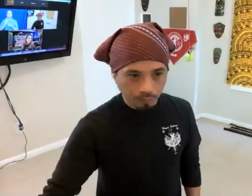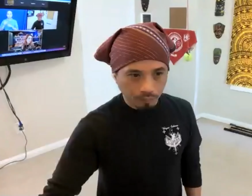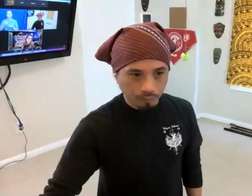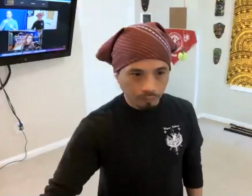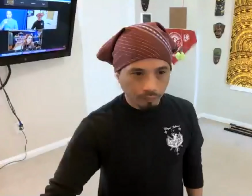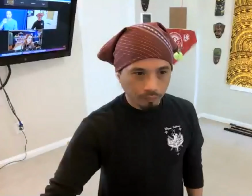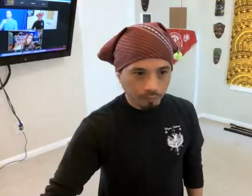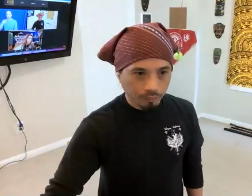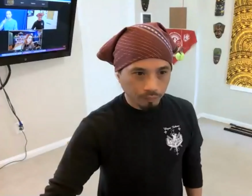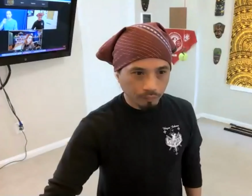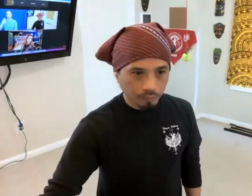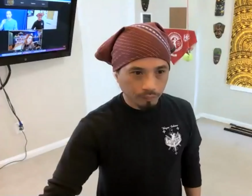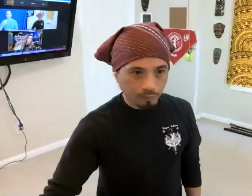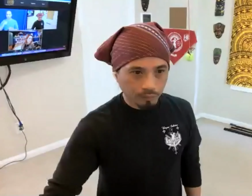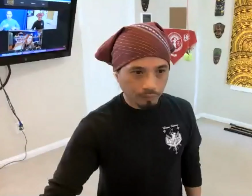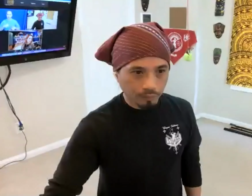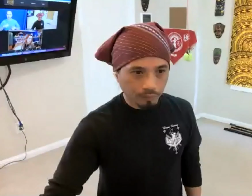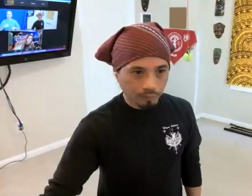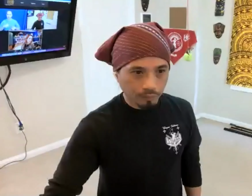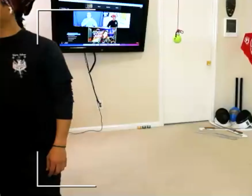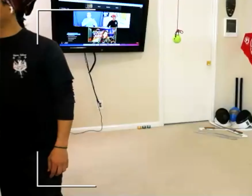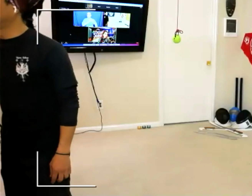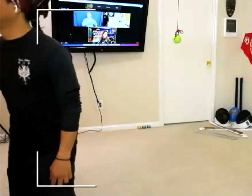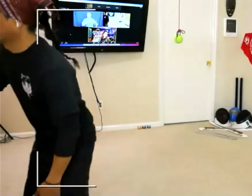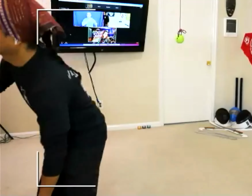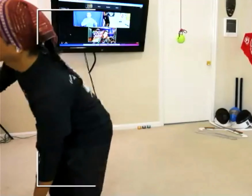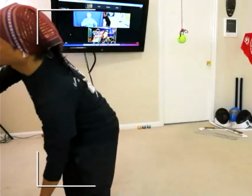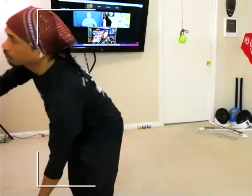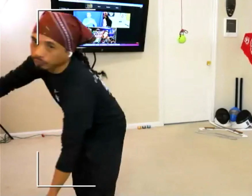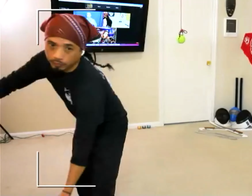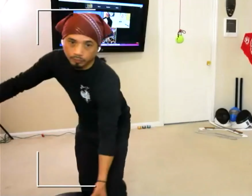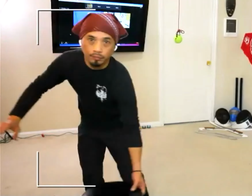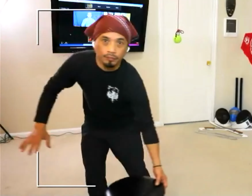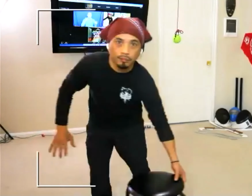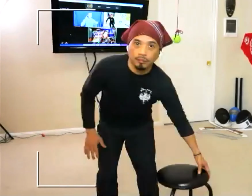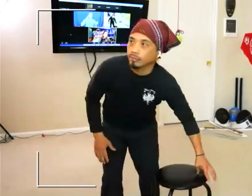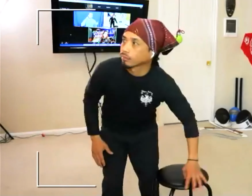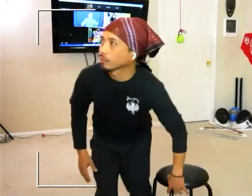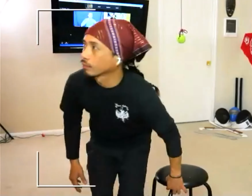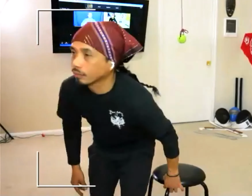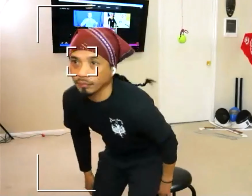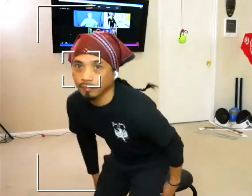MORE THAN 30 YEARS. I HAVE HEARD OF ARNIS BUT NOT